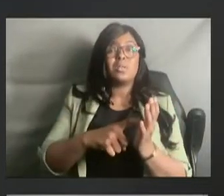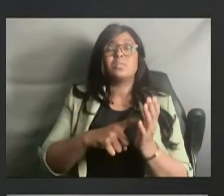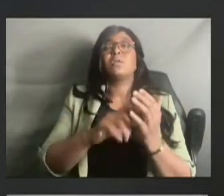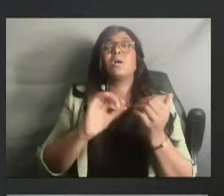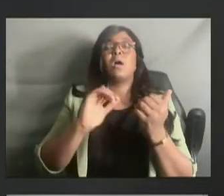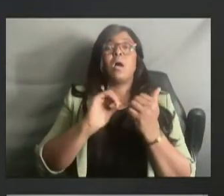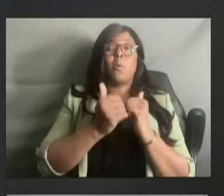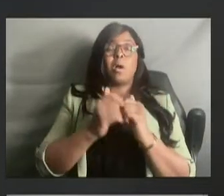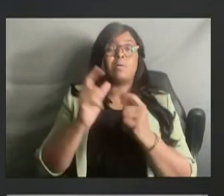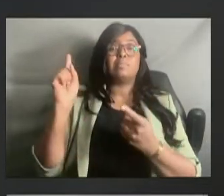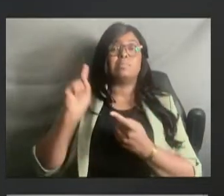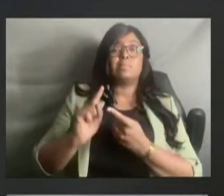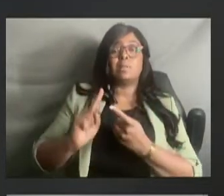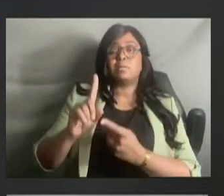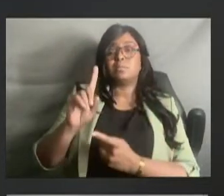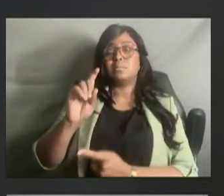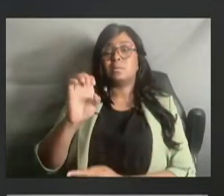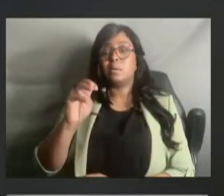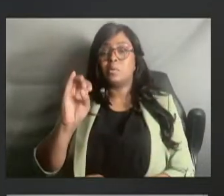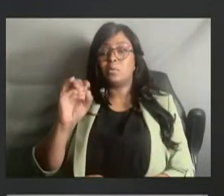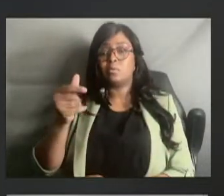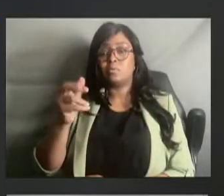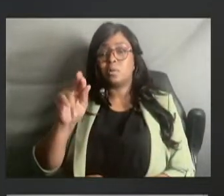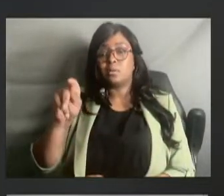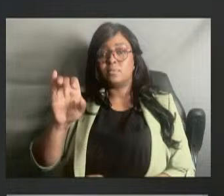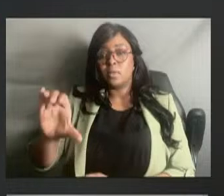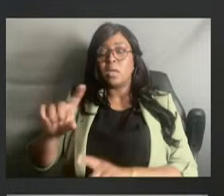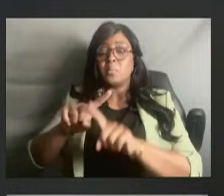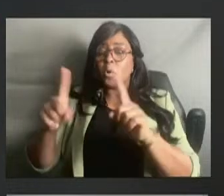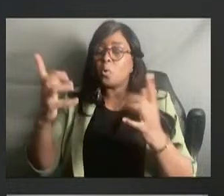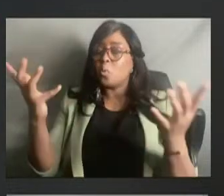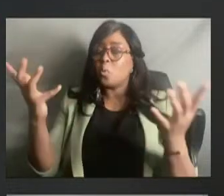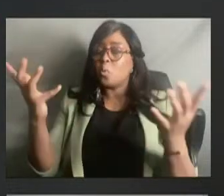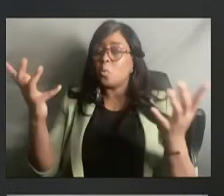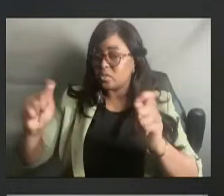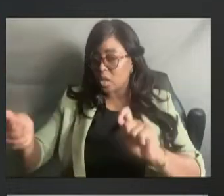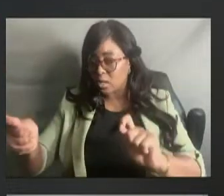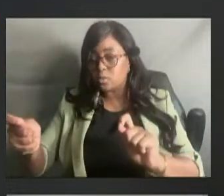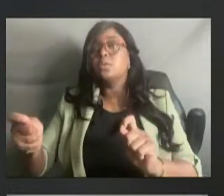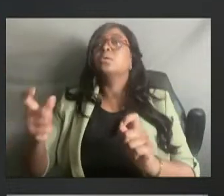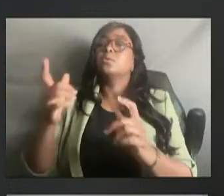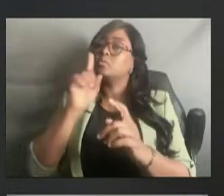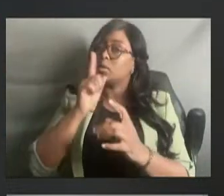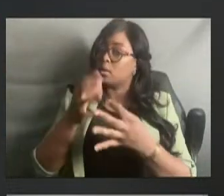us to be less and less diverse in terms of our demographic